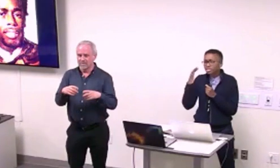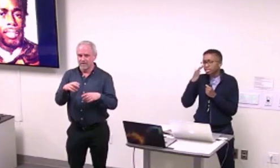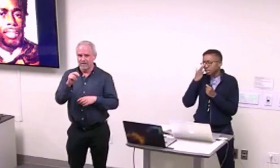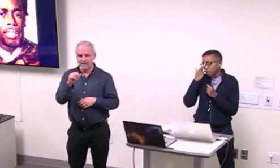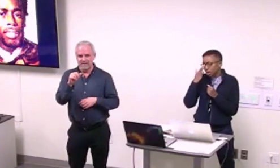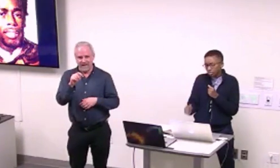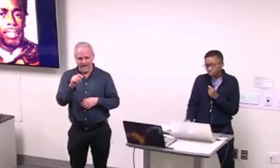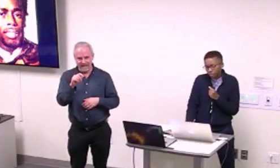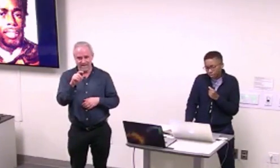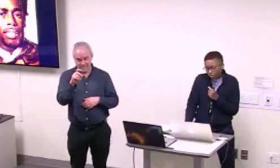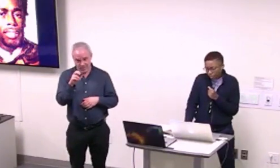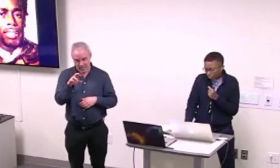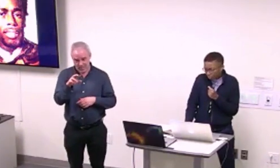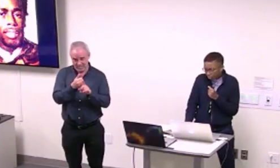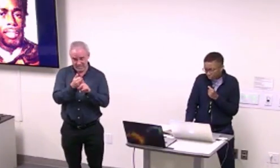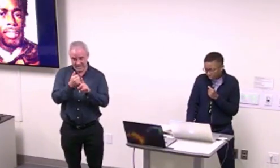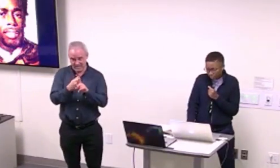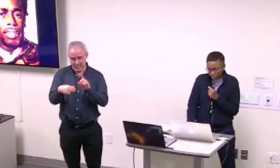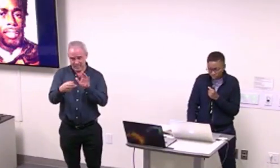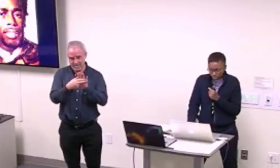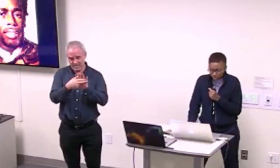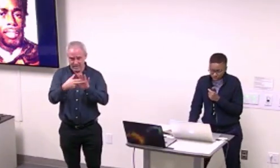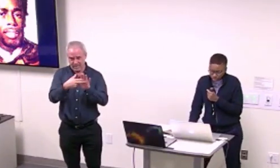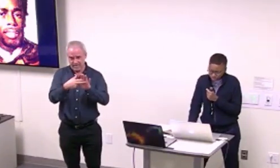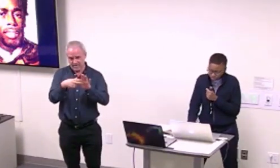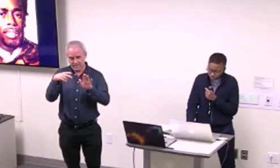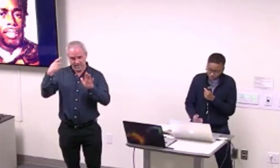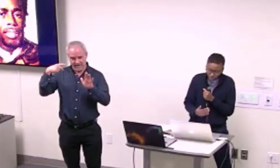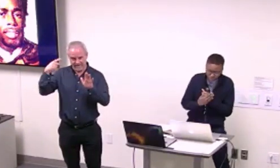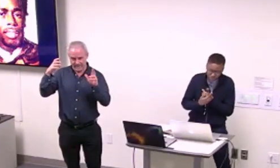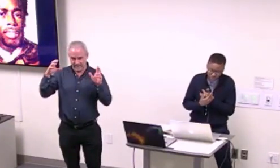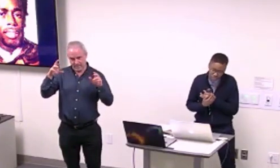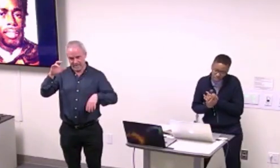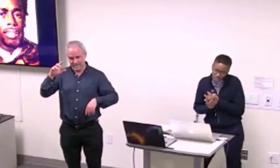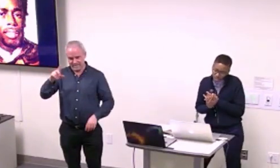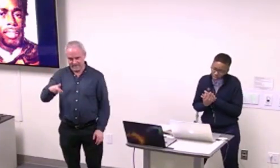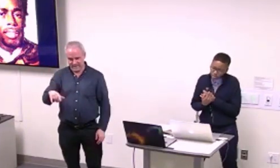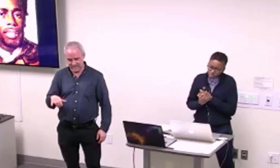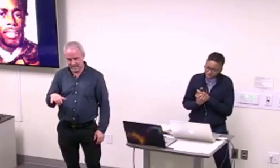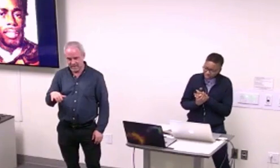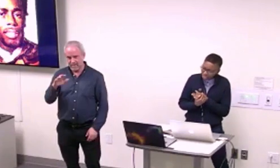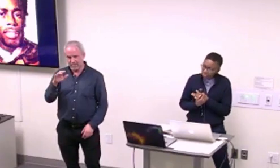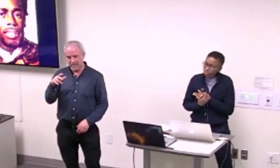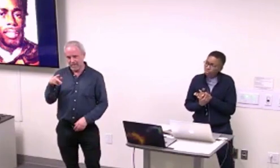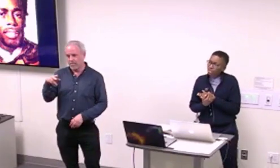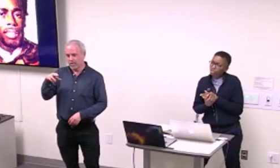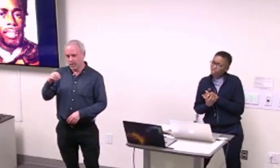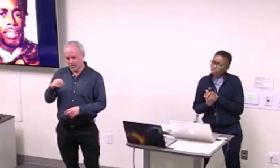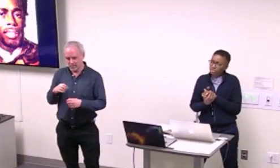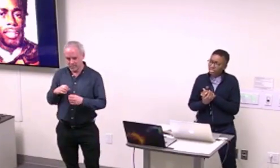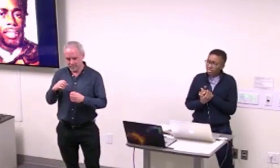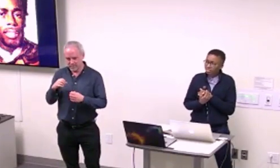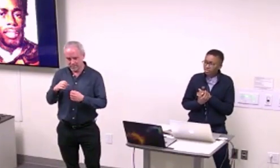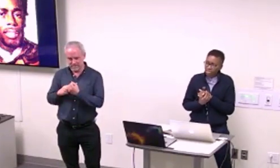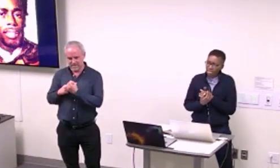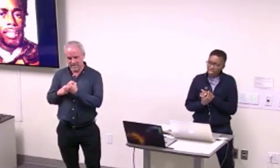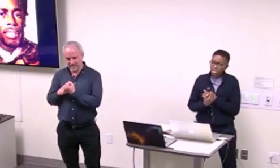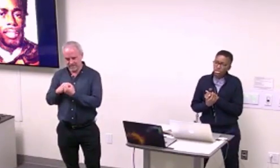By pro-slavery apologists. But again, if you've never lived in that situation,